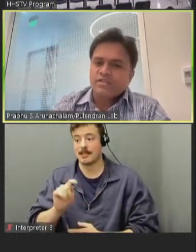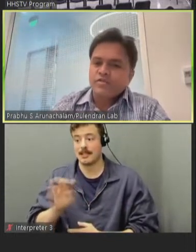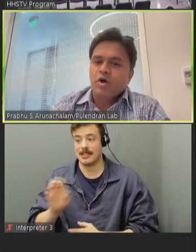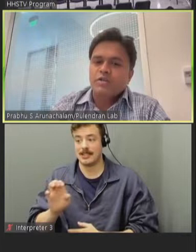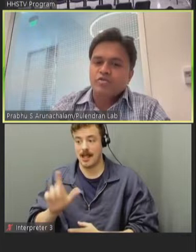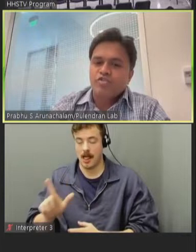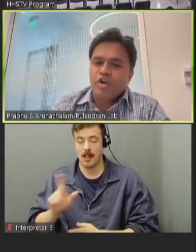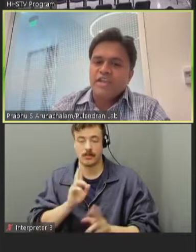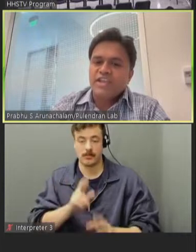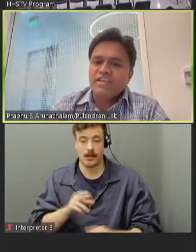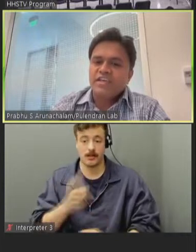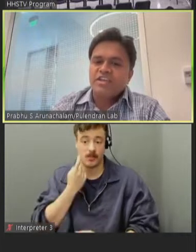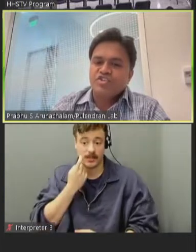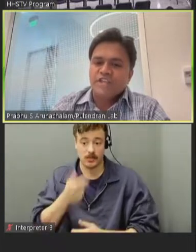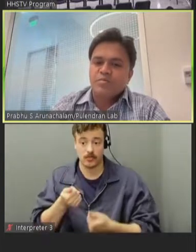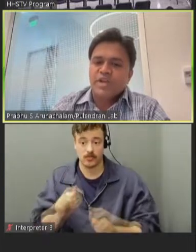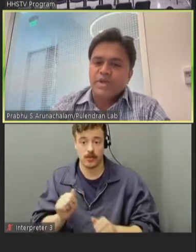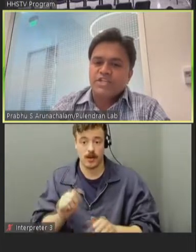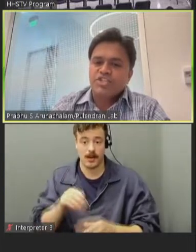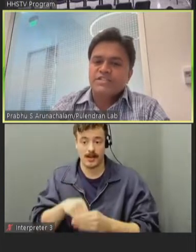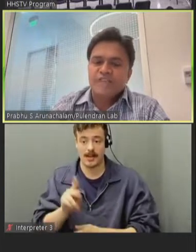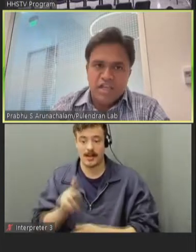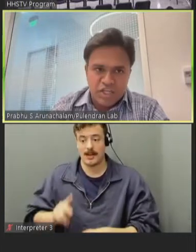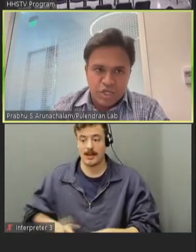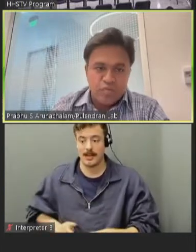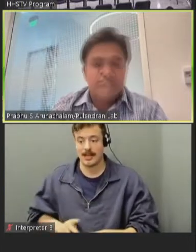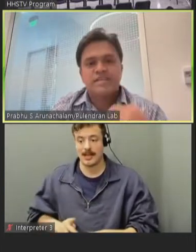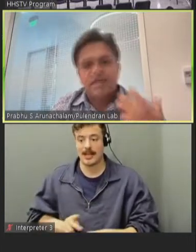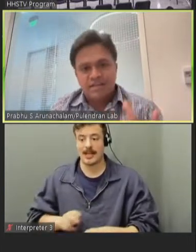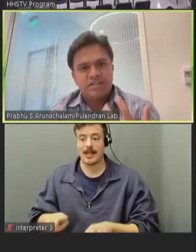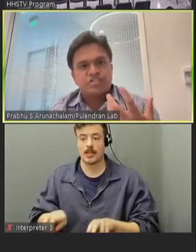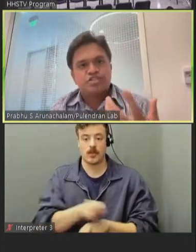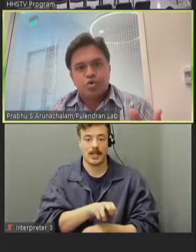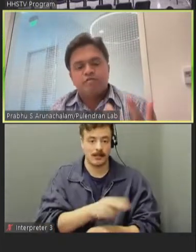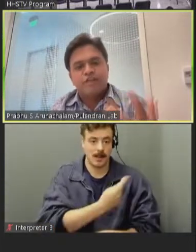this was also tried in kidney transplant patients in humans, and it does show a